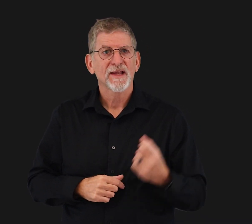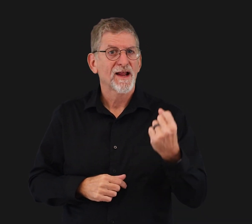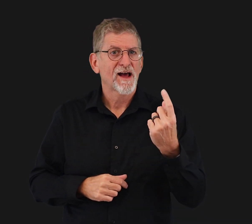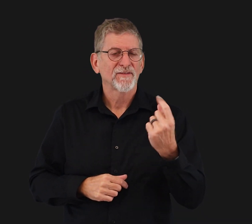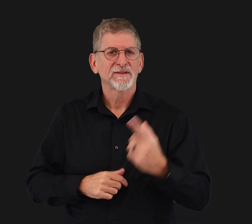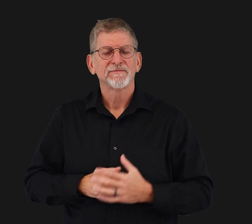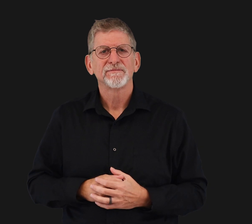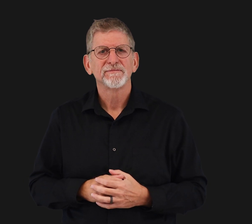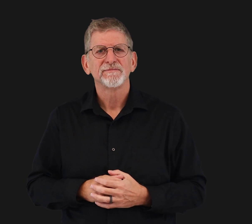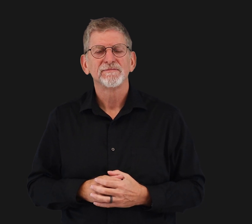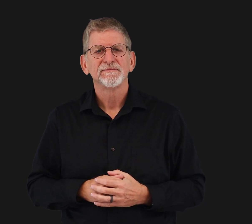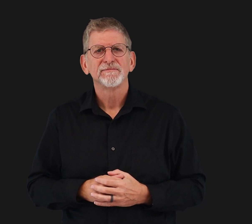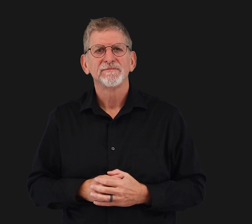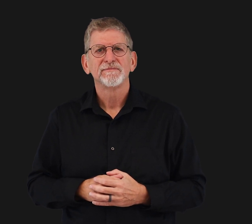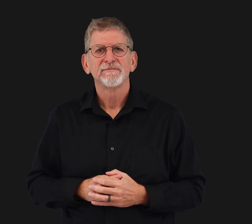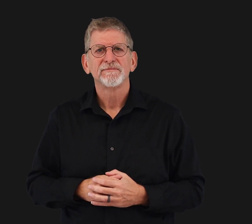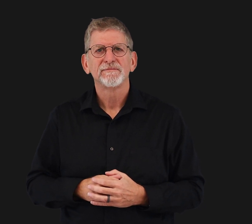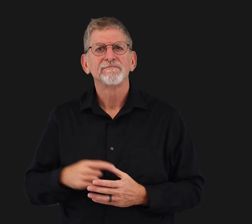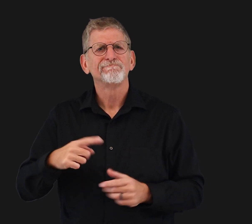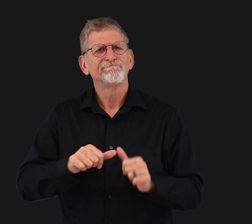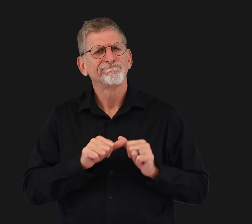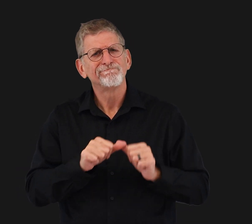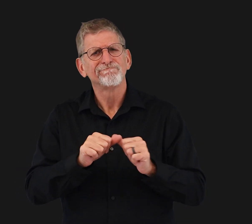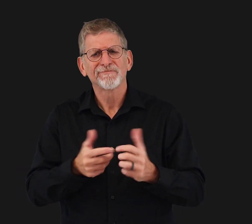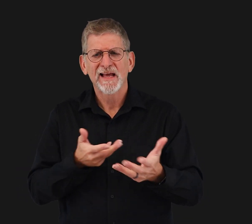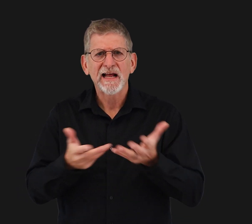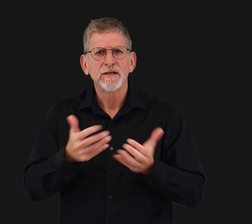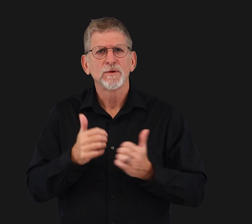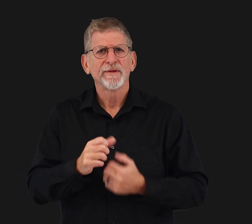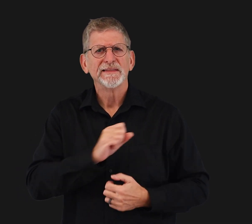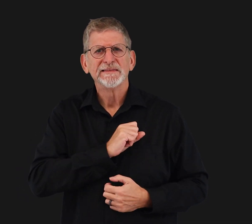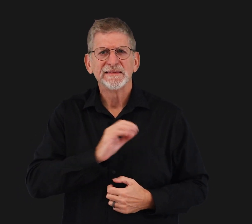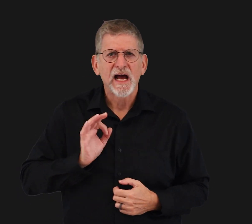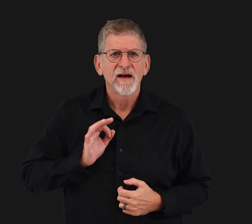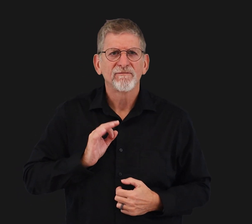•We continued to engage with staff,